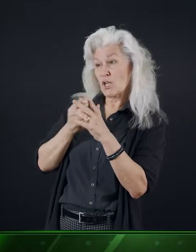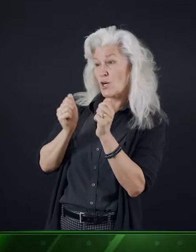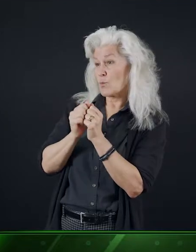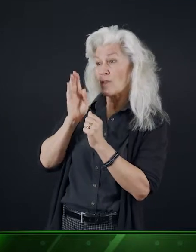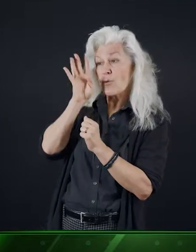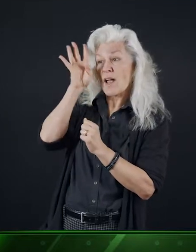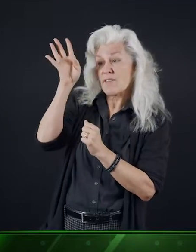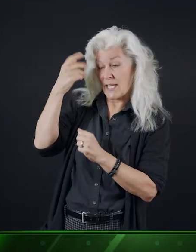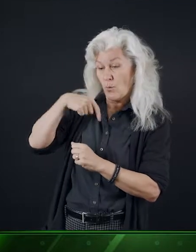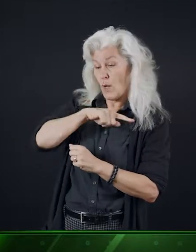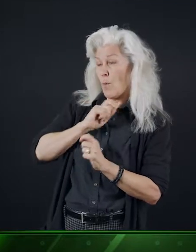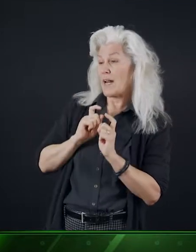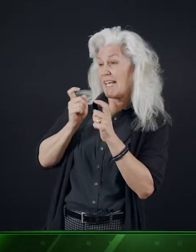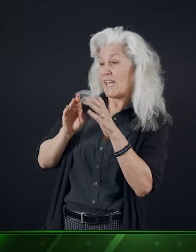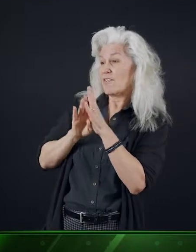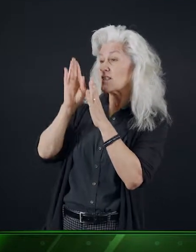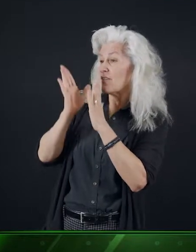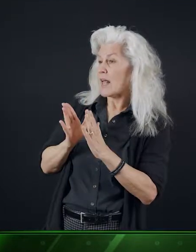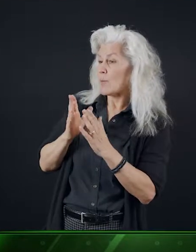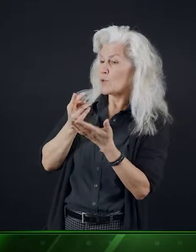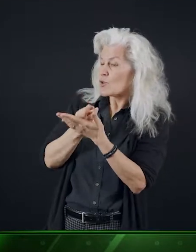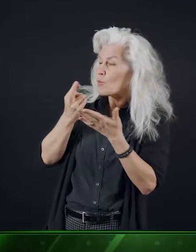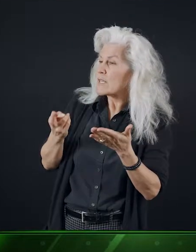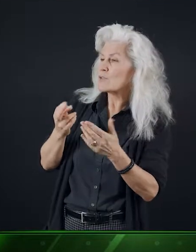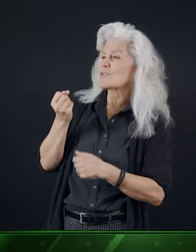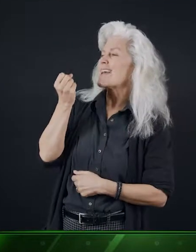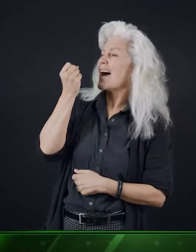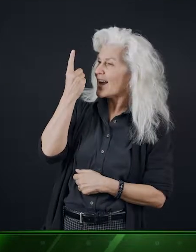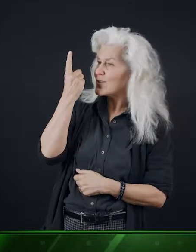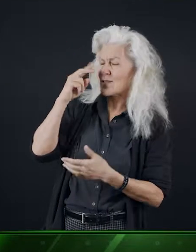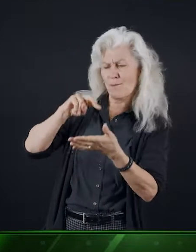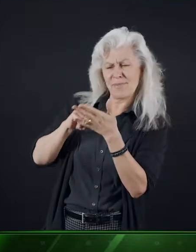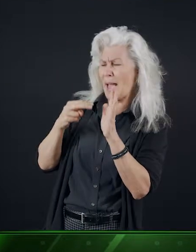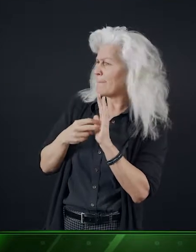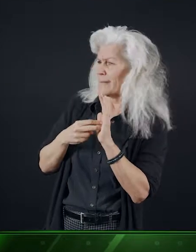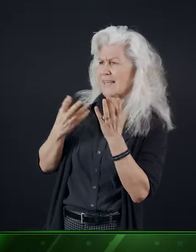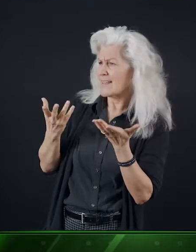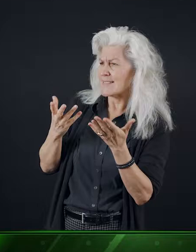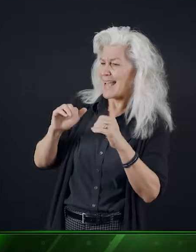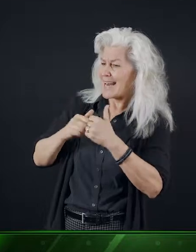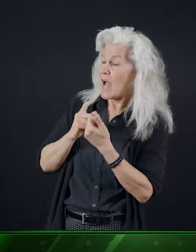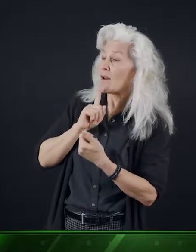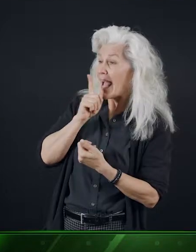with the resources needed to better understand what game accessibility is and how to actually develop